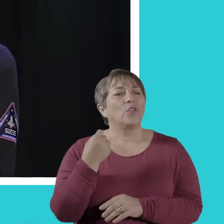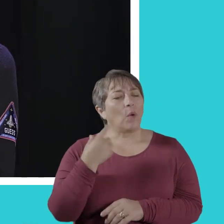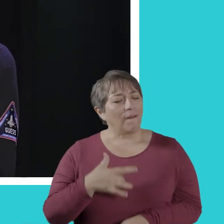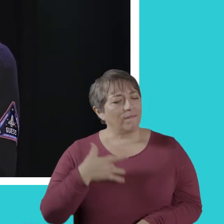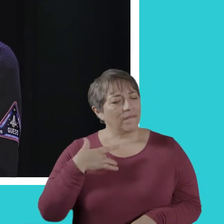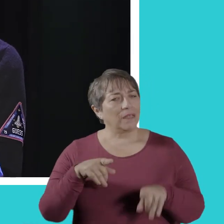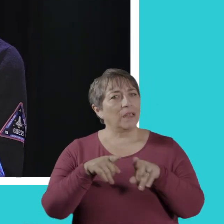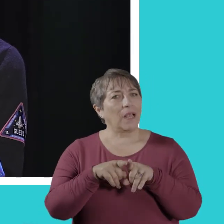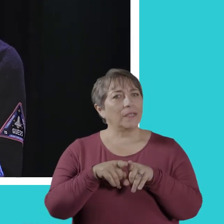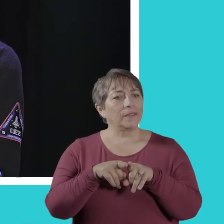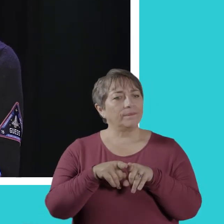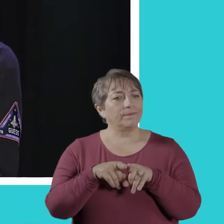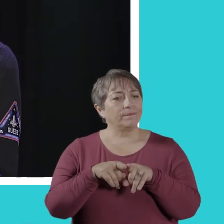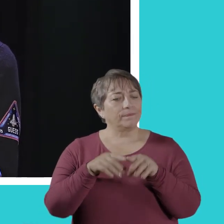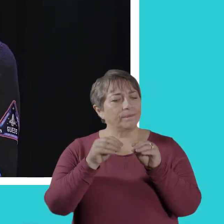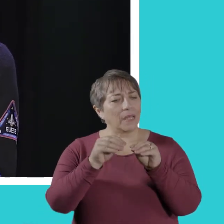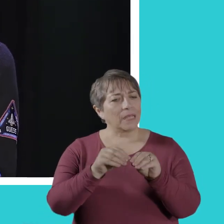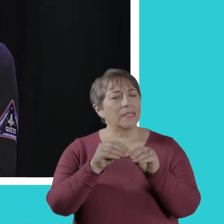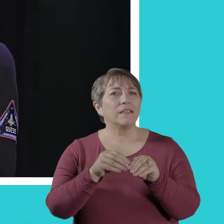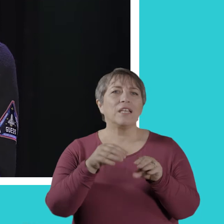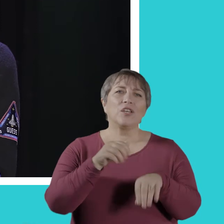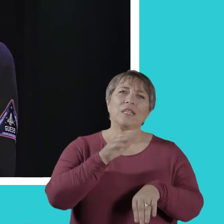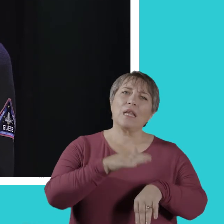when I was working I didn't people didn't really put time into me but I would get the